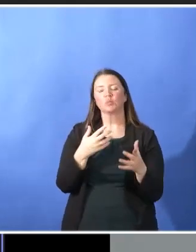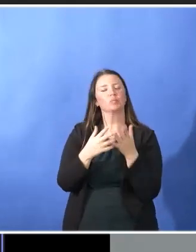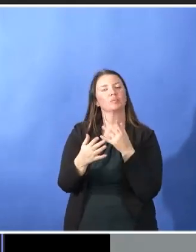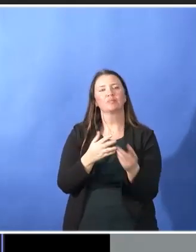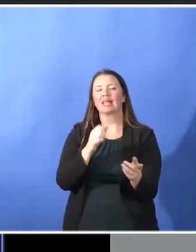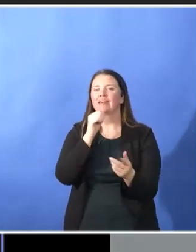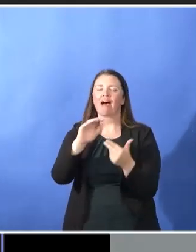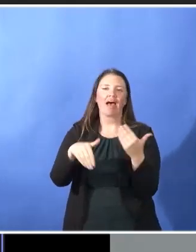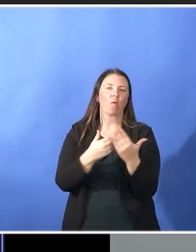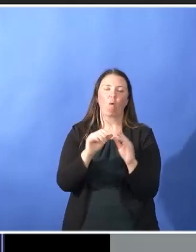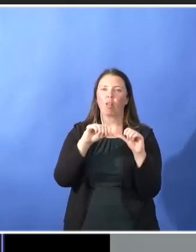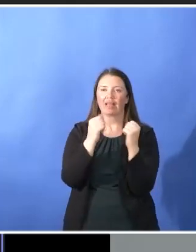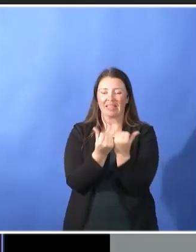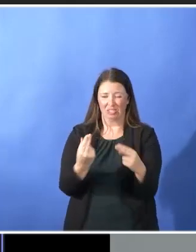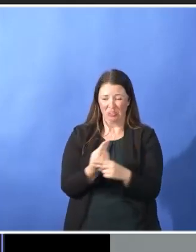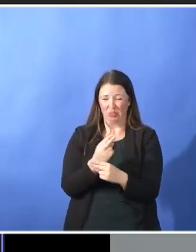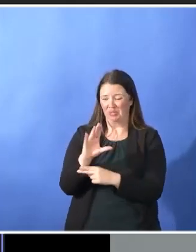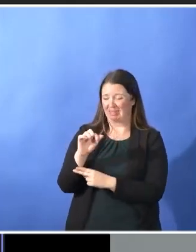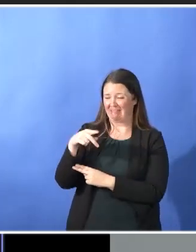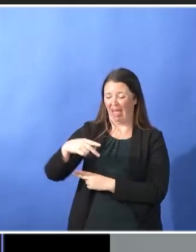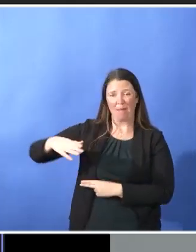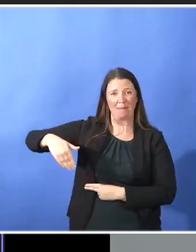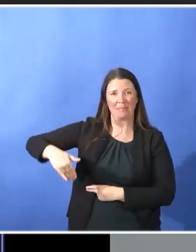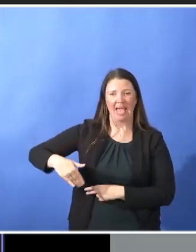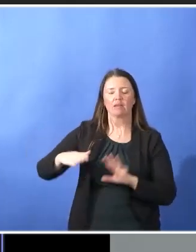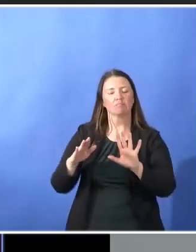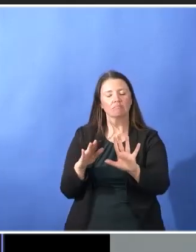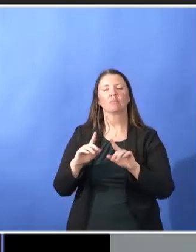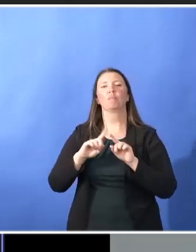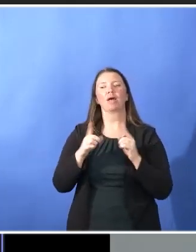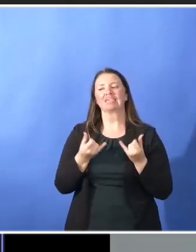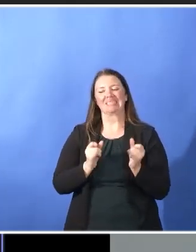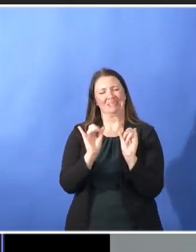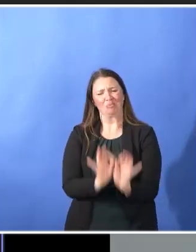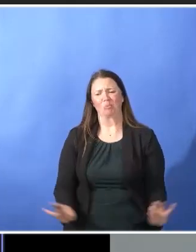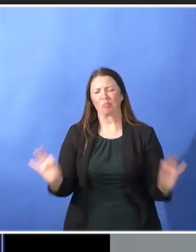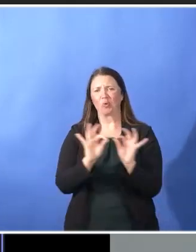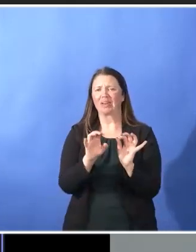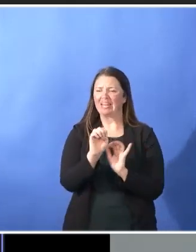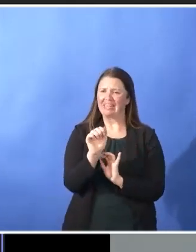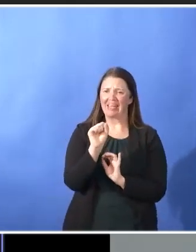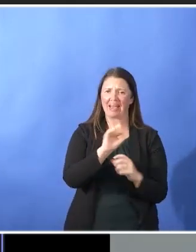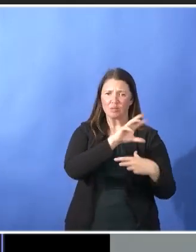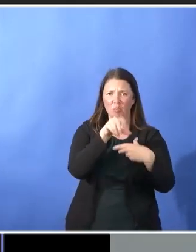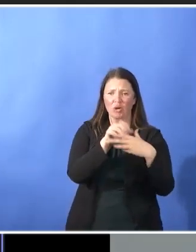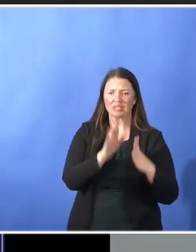IMPORTANT THAT OUR EAS PARTICIPANTS BEGIN TO CHECK FOR THESE ALERTS TO FUTURE PROOF THE SYSTEM GOING FORWARD.